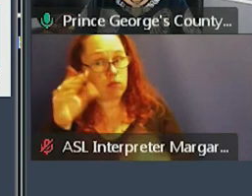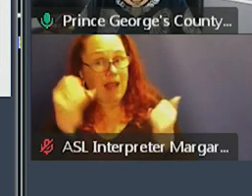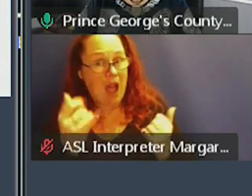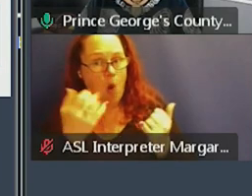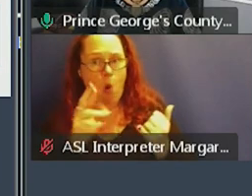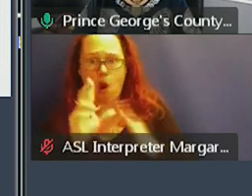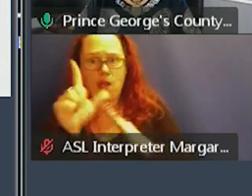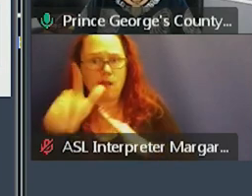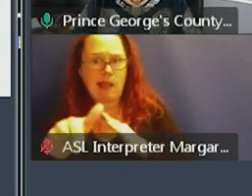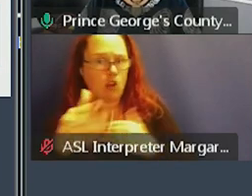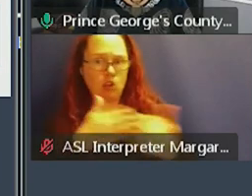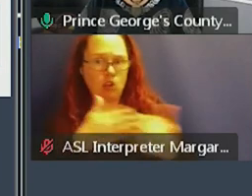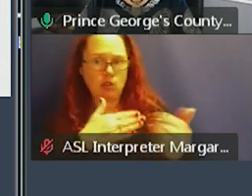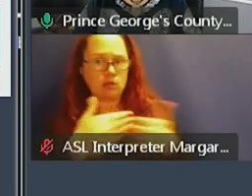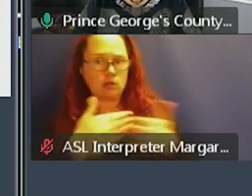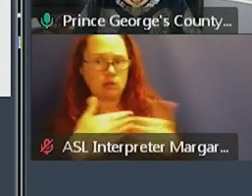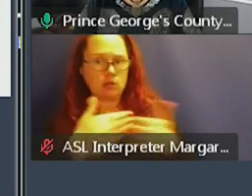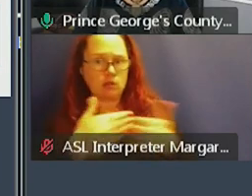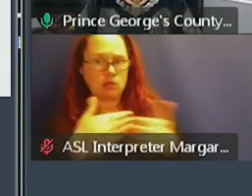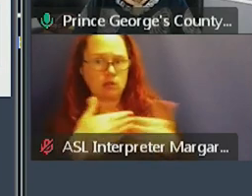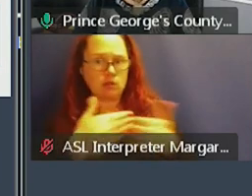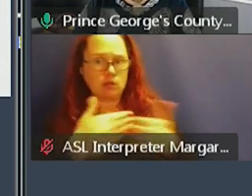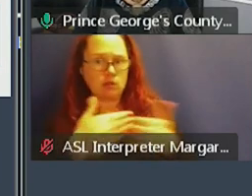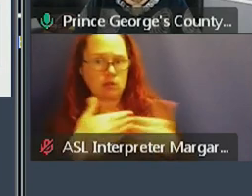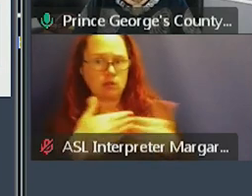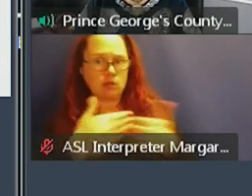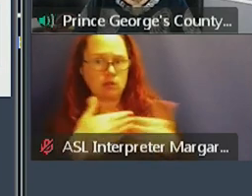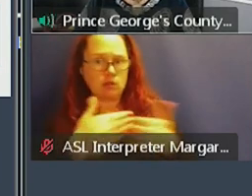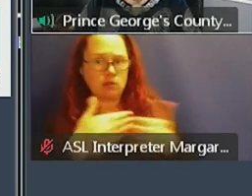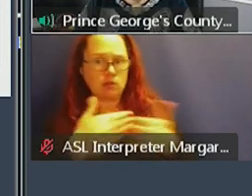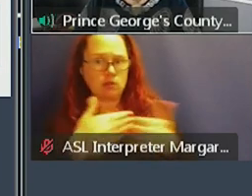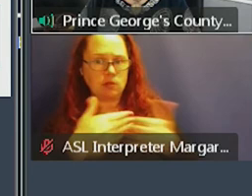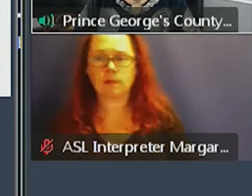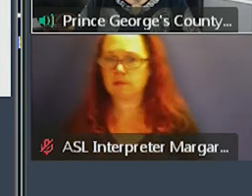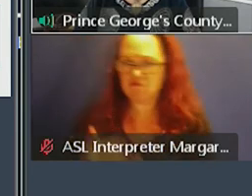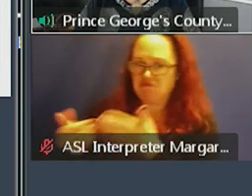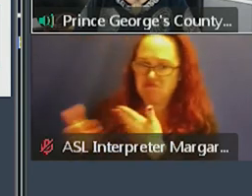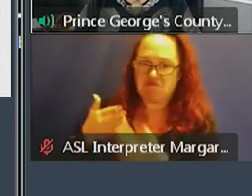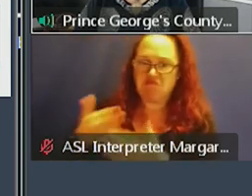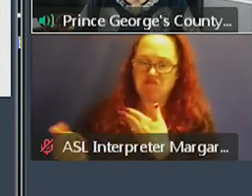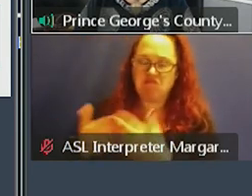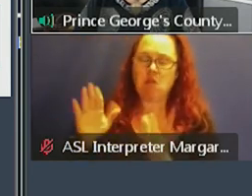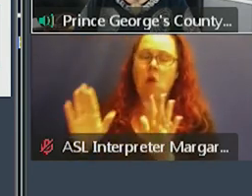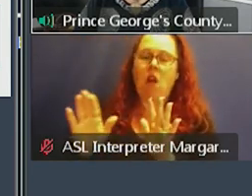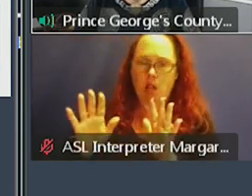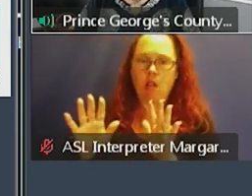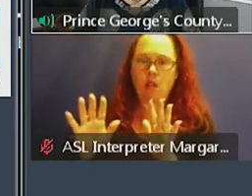I will be with you through the end, so. Doesn't matter. Okay. Well, let me, let me, since we have a number of people signed up,